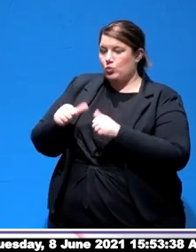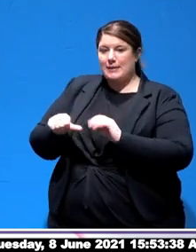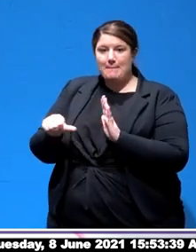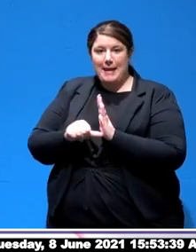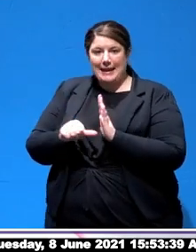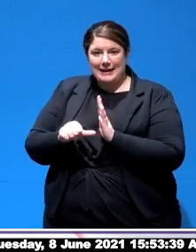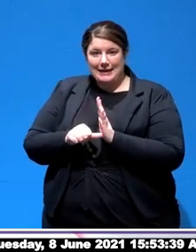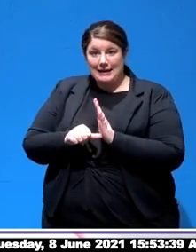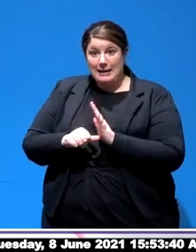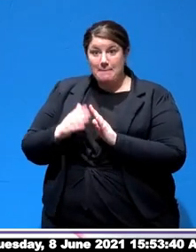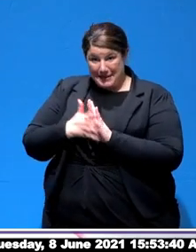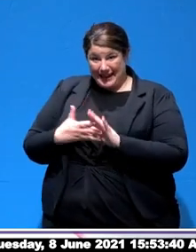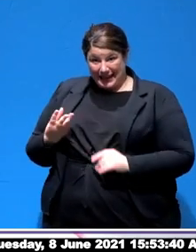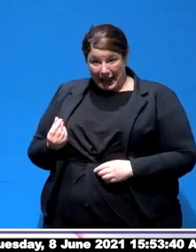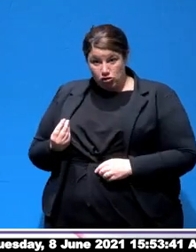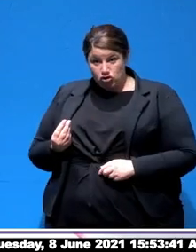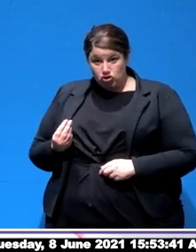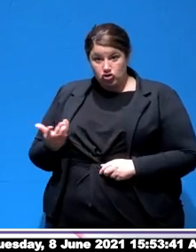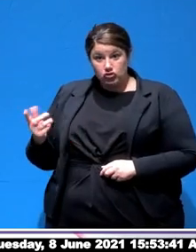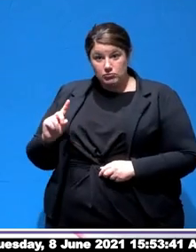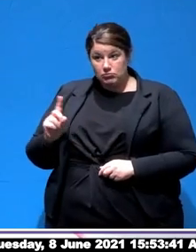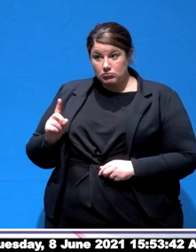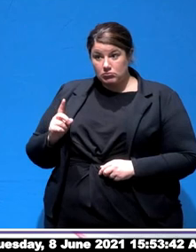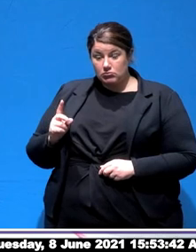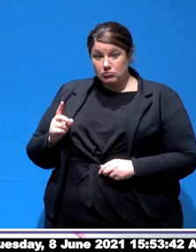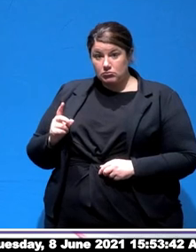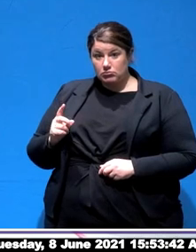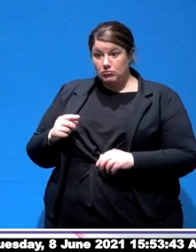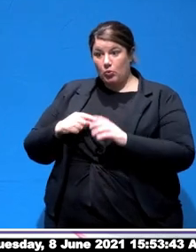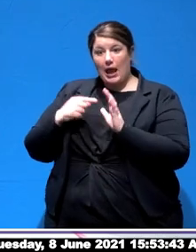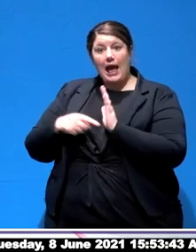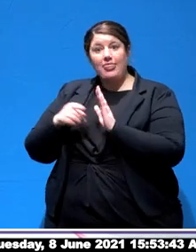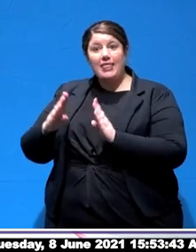funds took when they were available at the home.